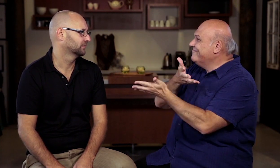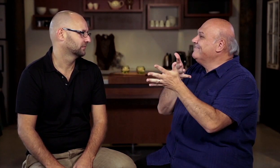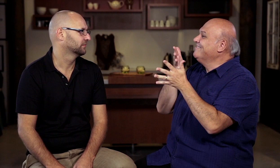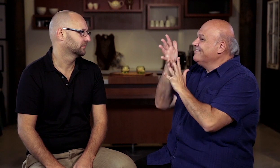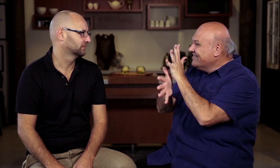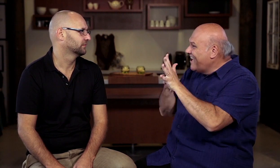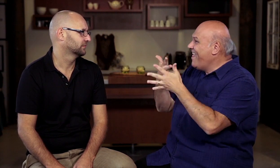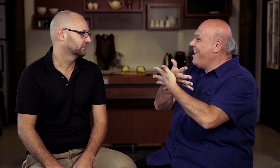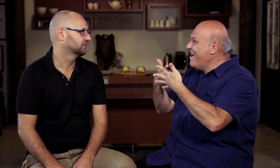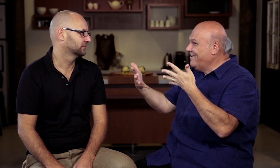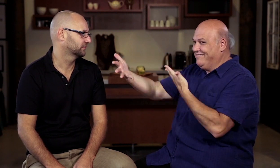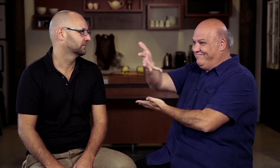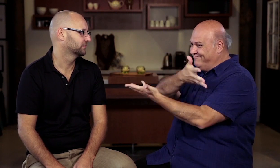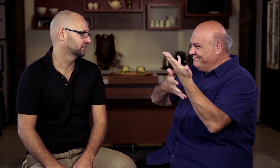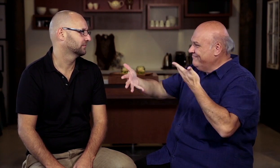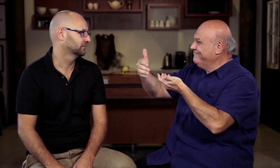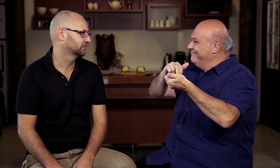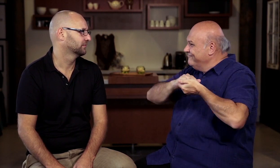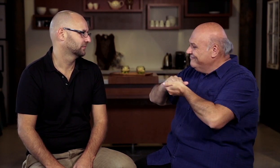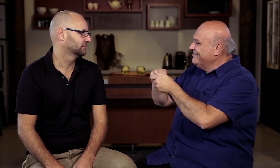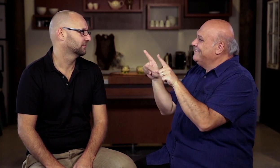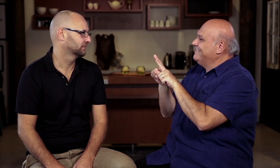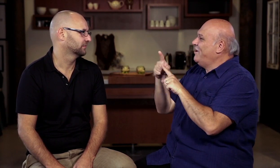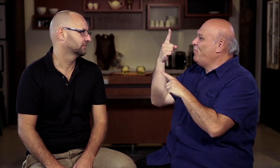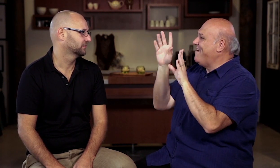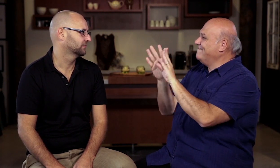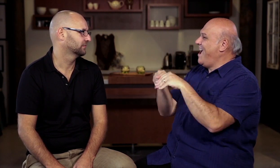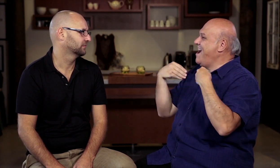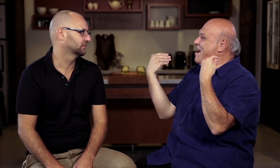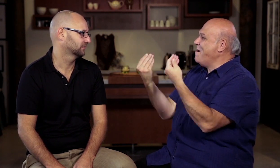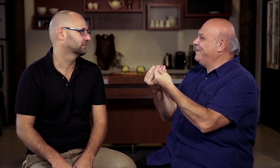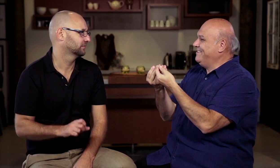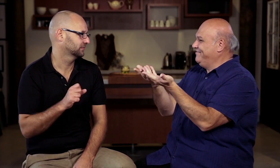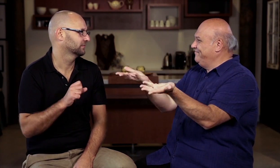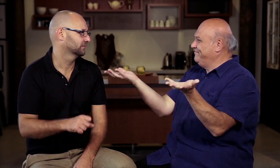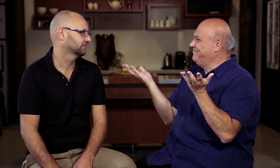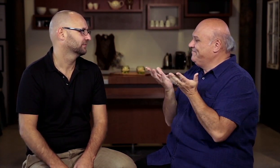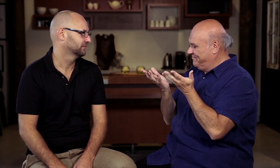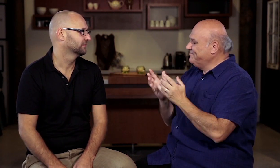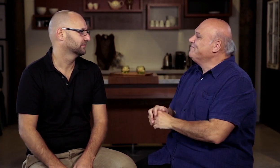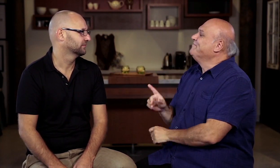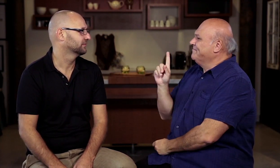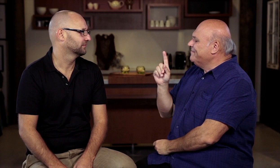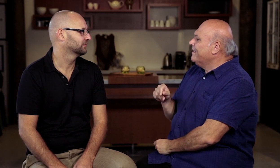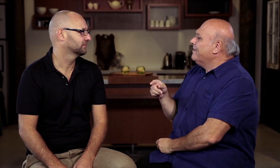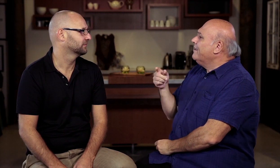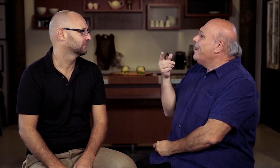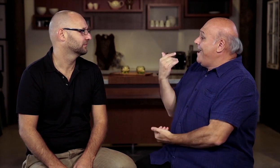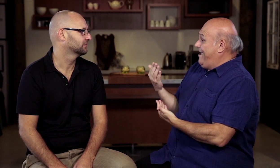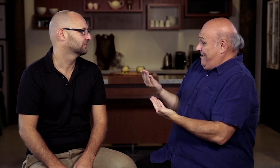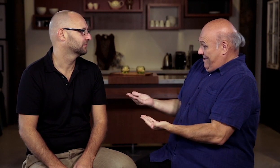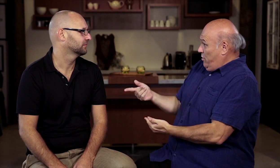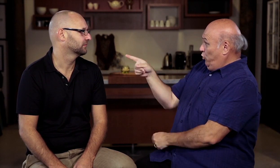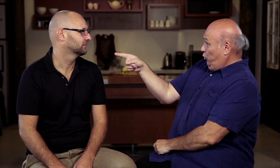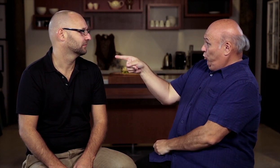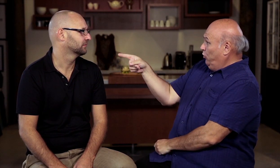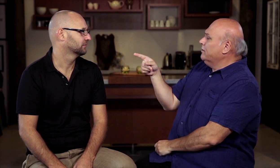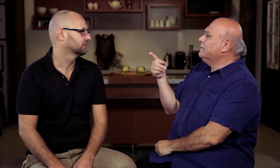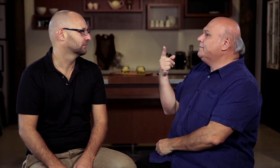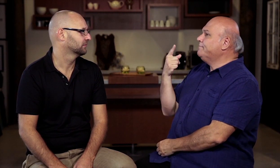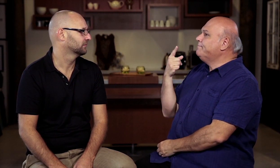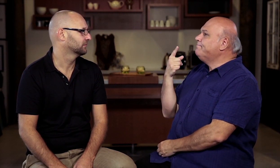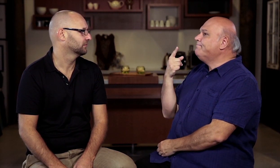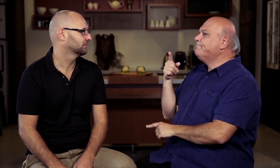ages can mix and use sign language, and come together as one family. When you look